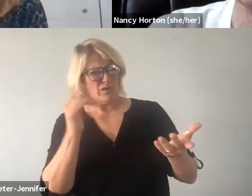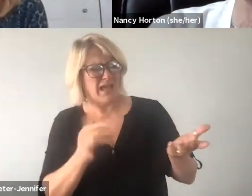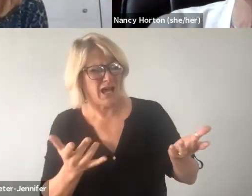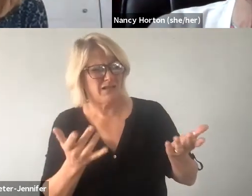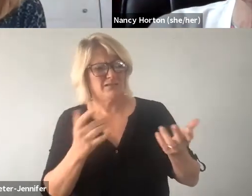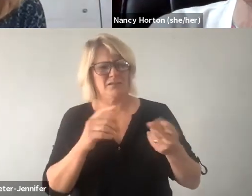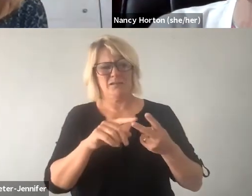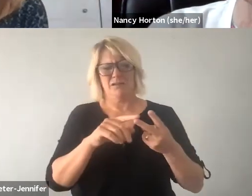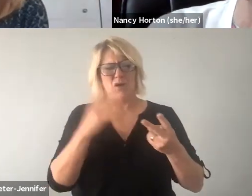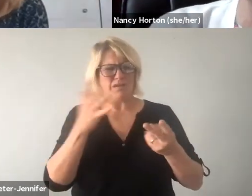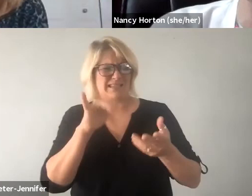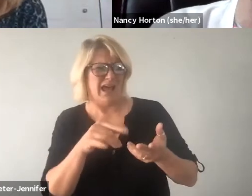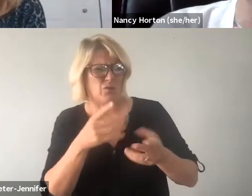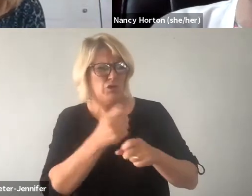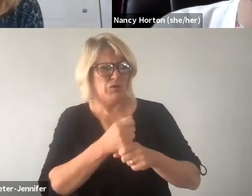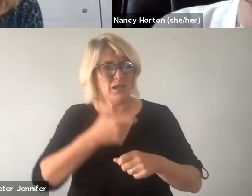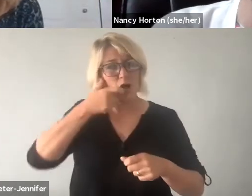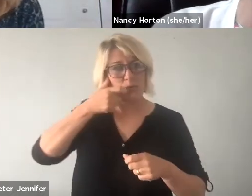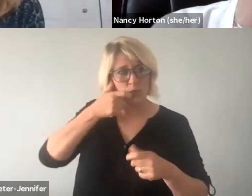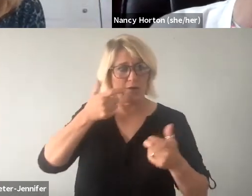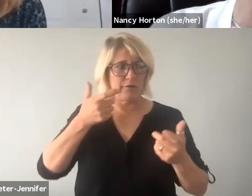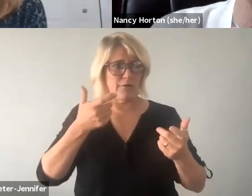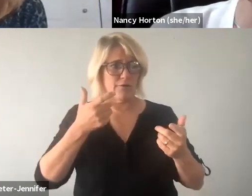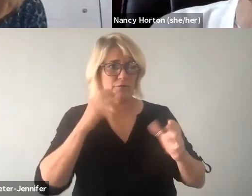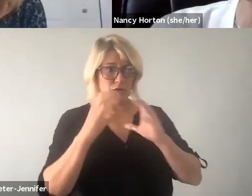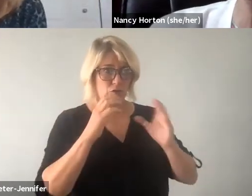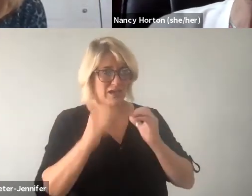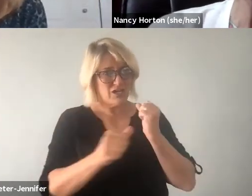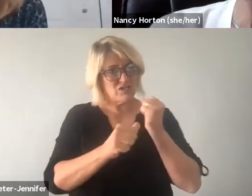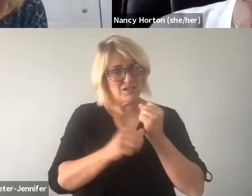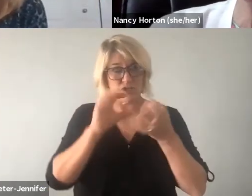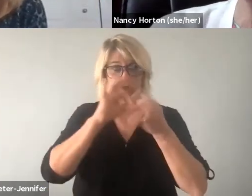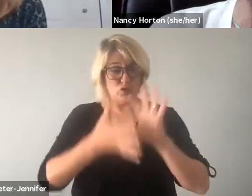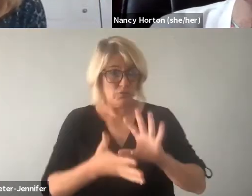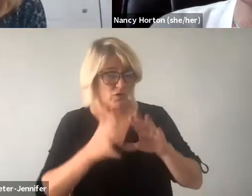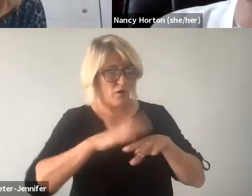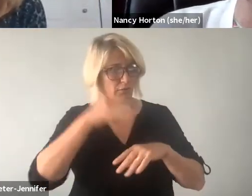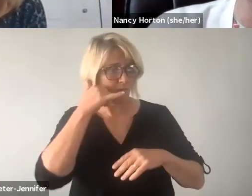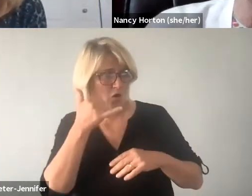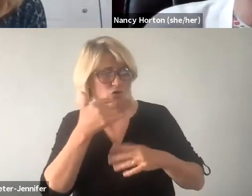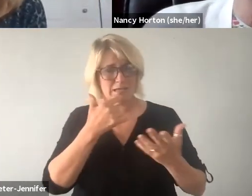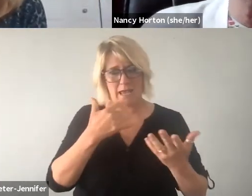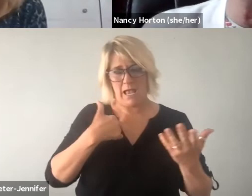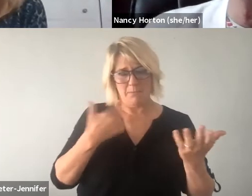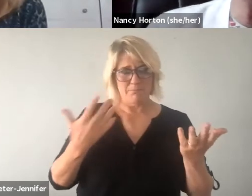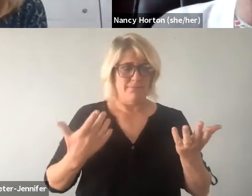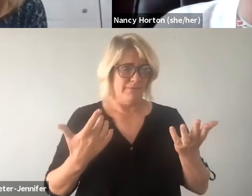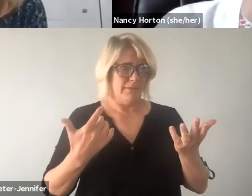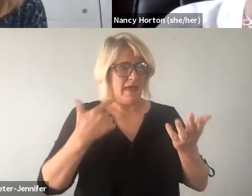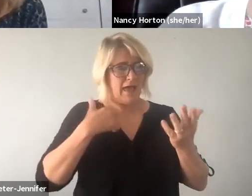telephone systems so that they have the awareness about what is a relay call, what is that when you get an operator